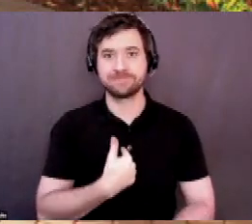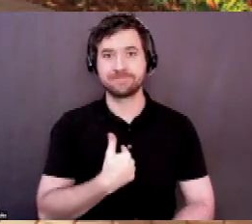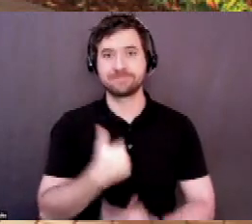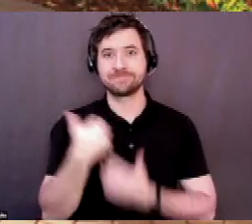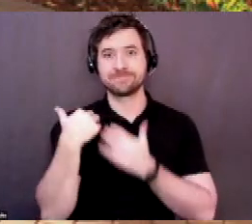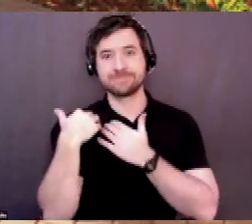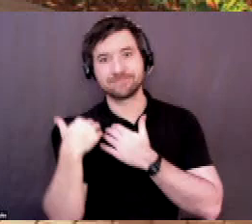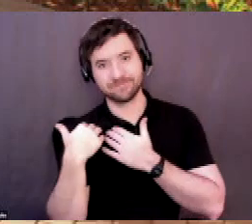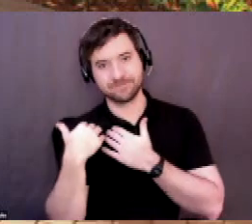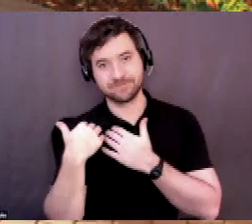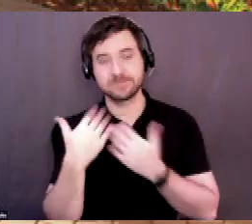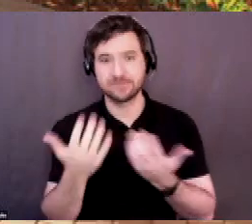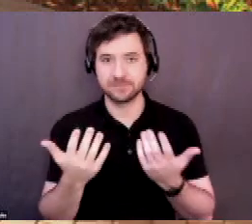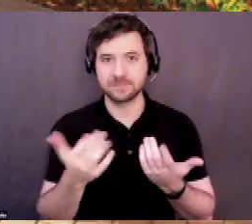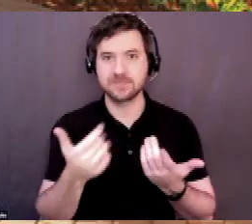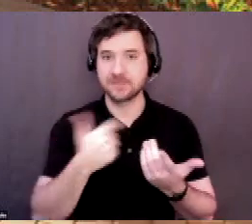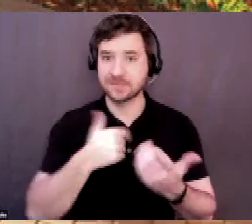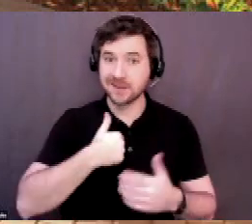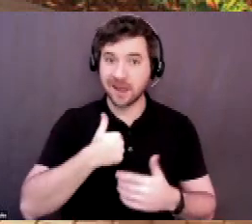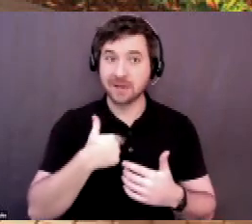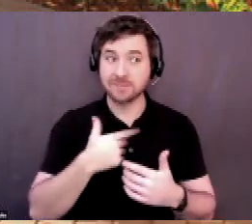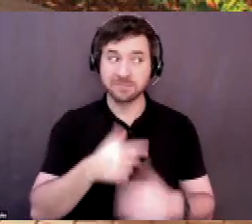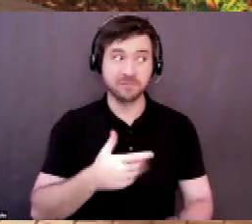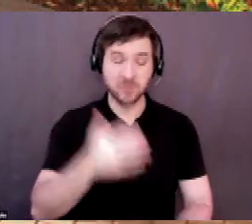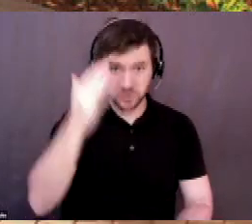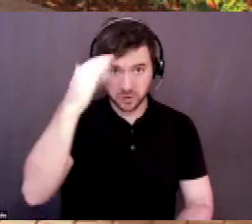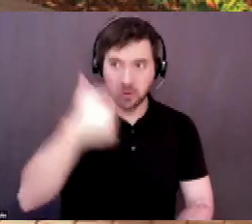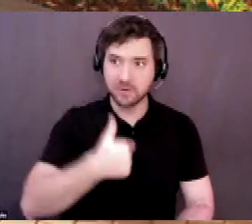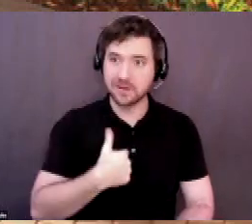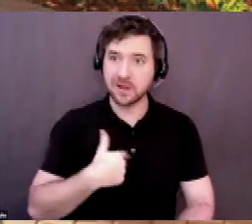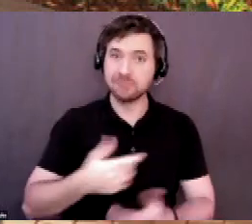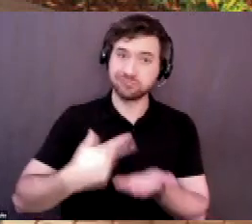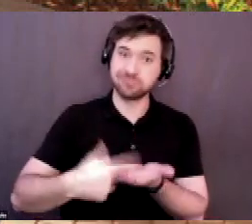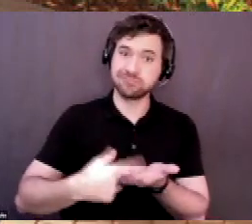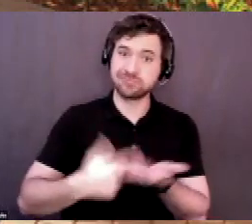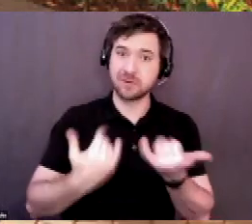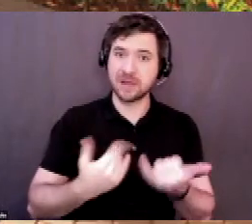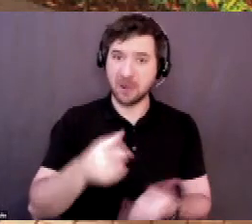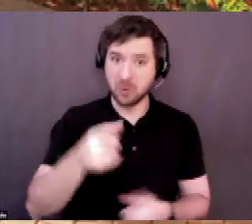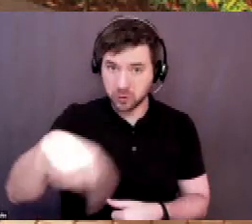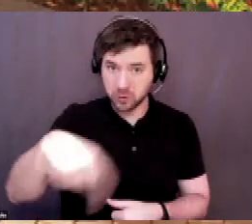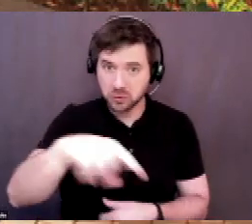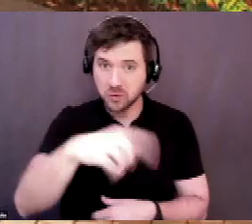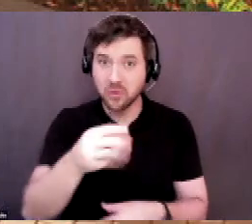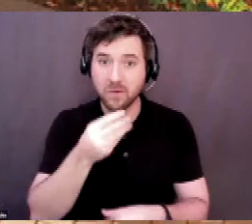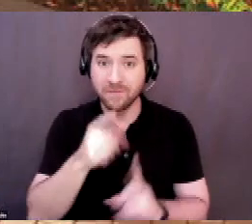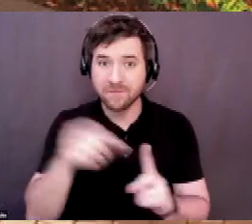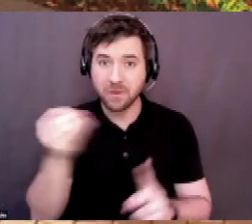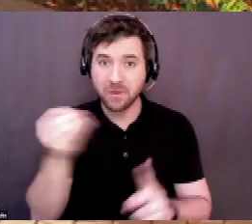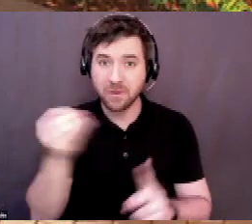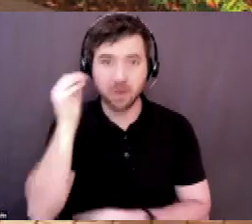some of you in the audience are nodding your heads. I advocated hard and